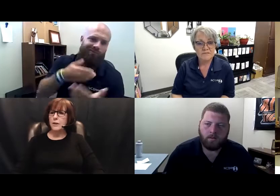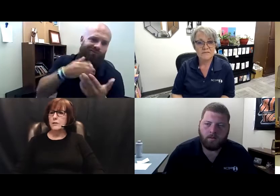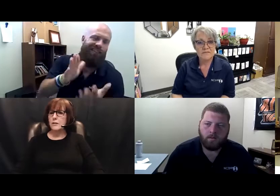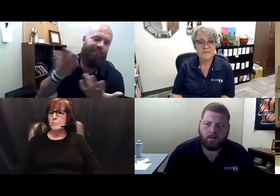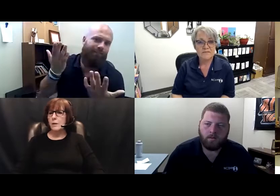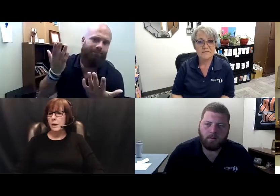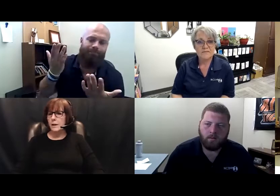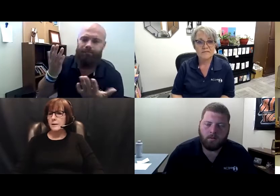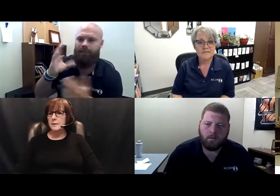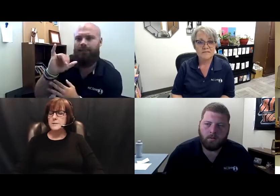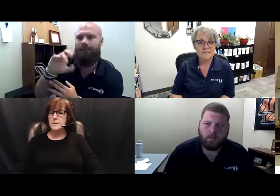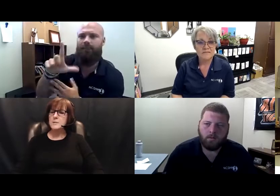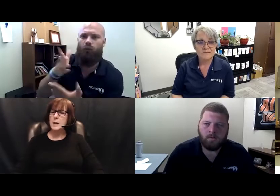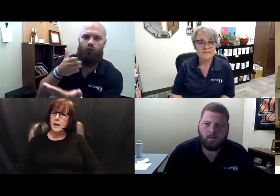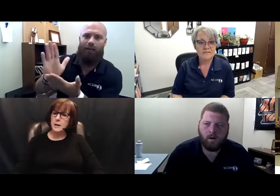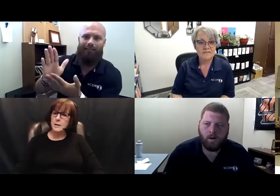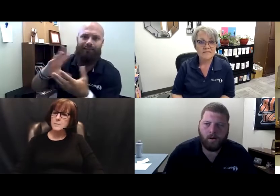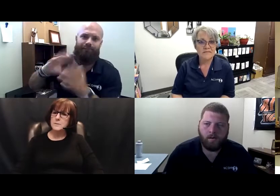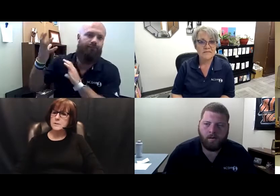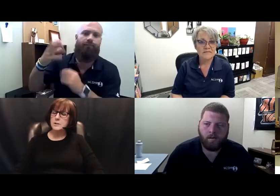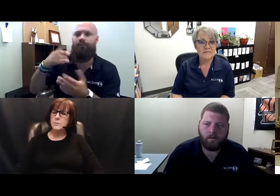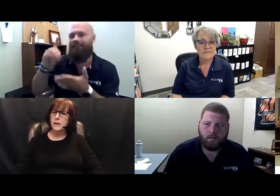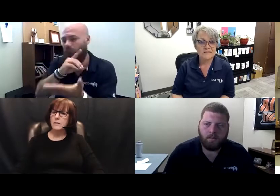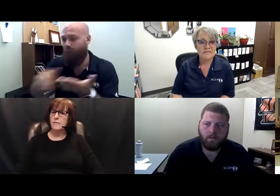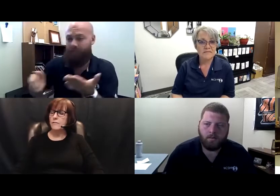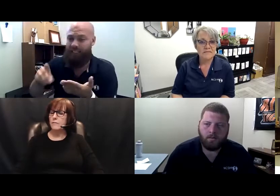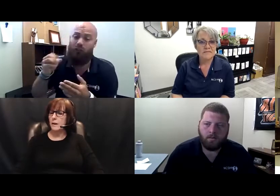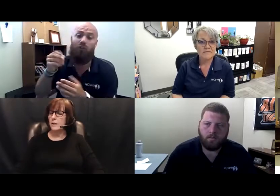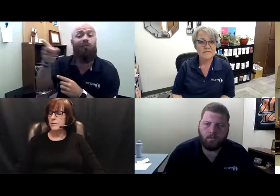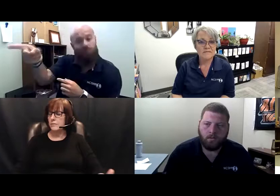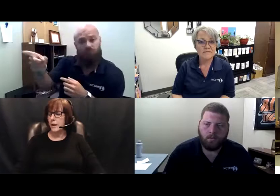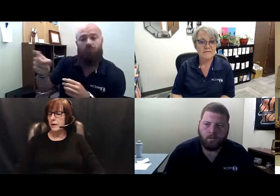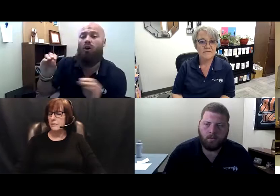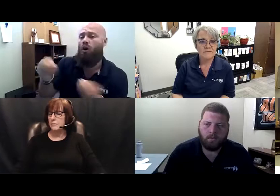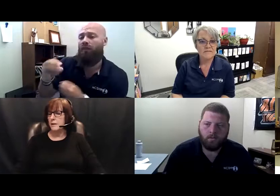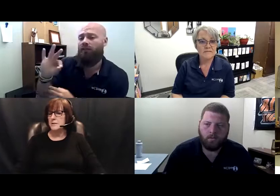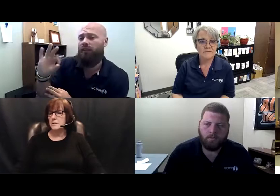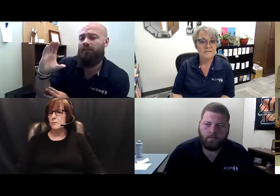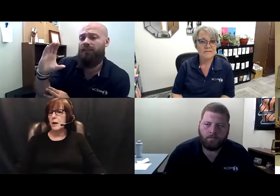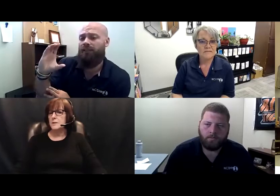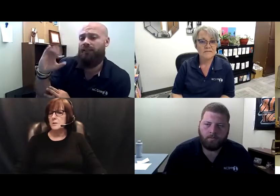deafblind, sometimes you may file a civil rights or